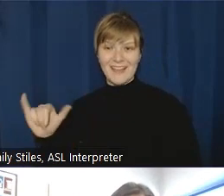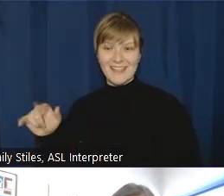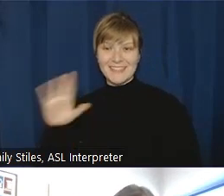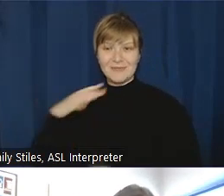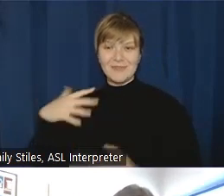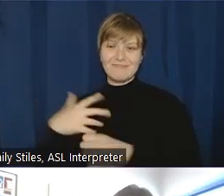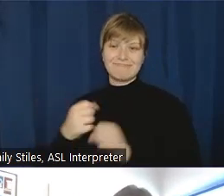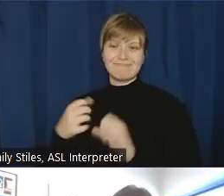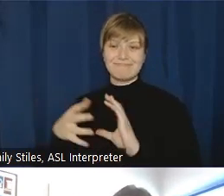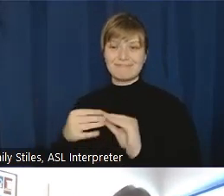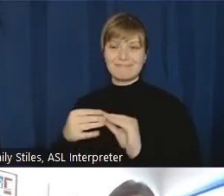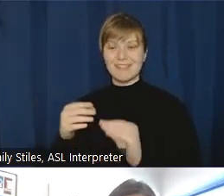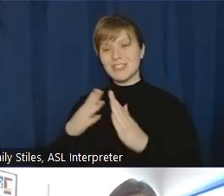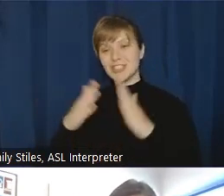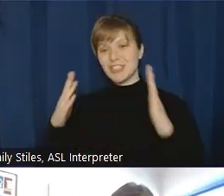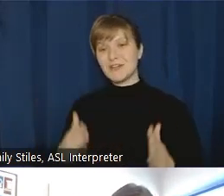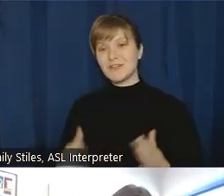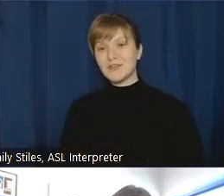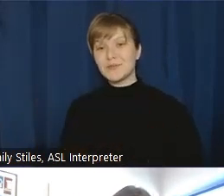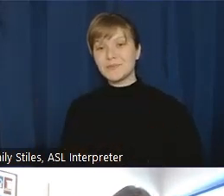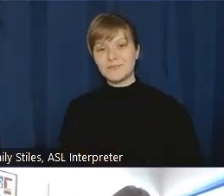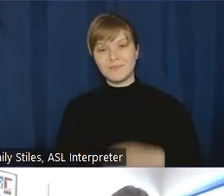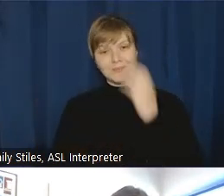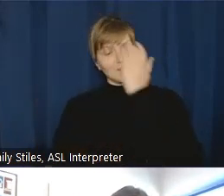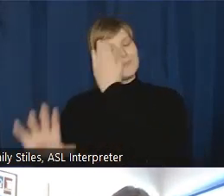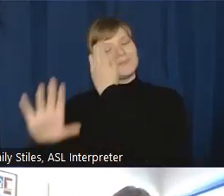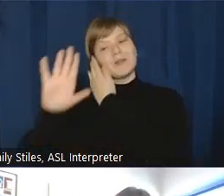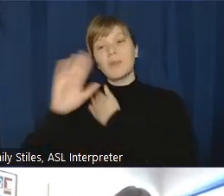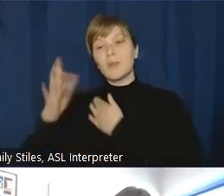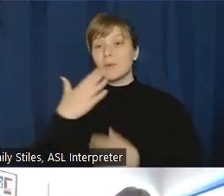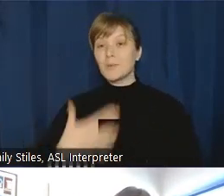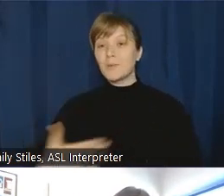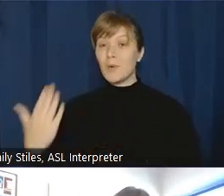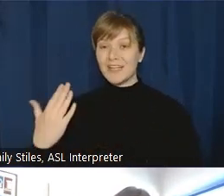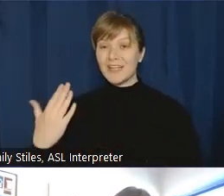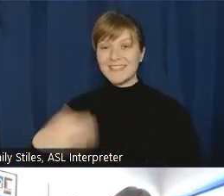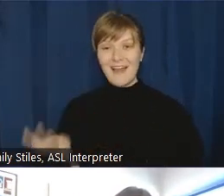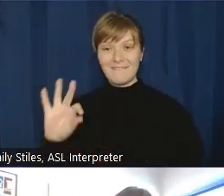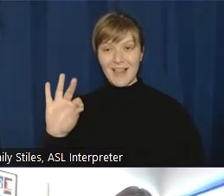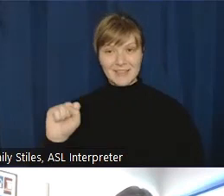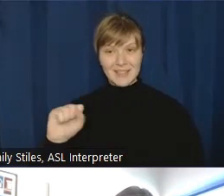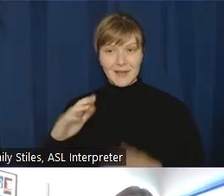Good morning. At Flagstaff Shelter Services, we are a low barrier